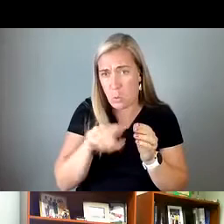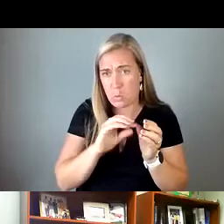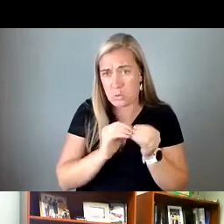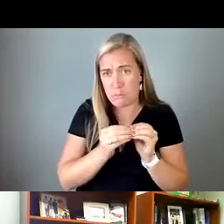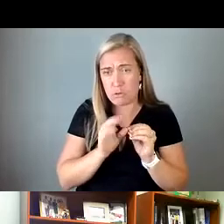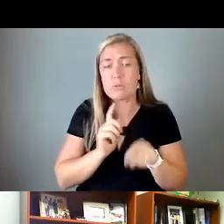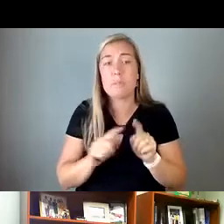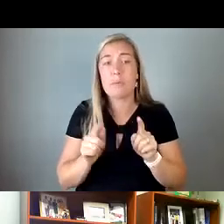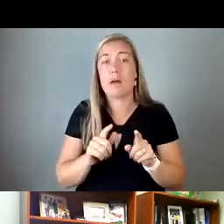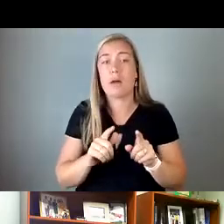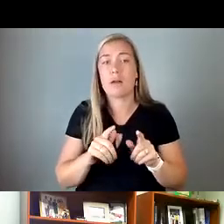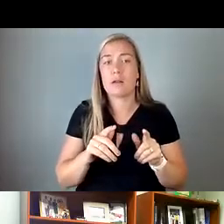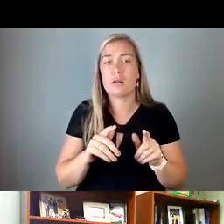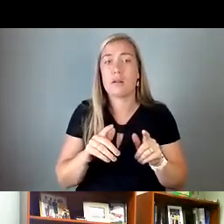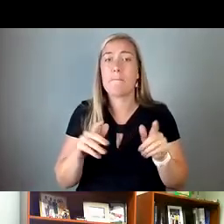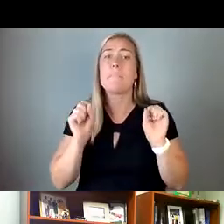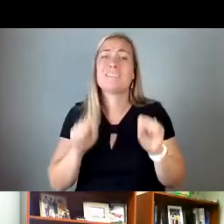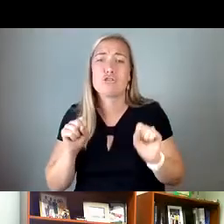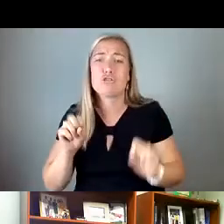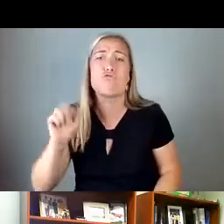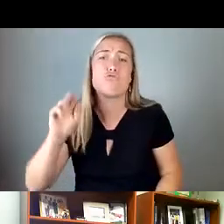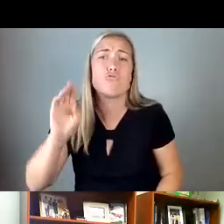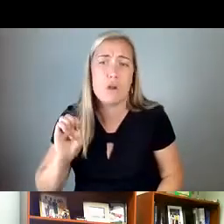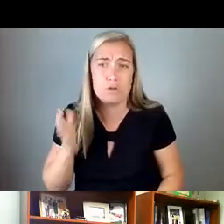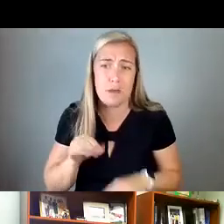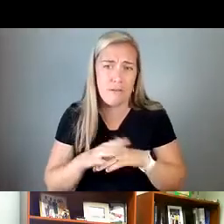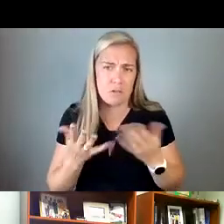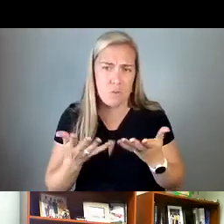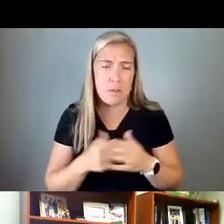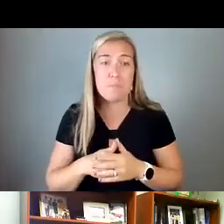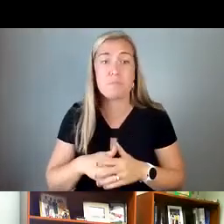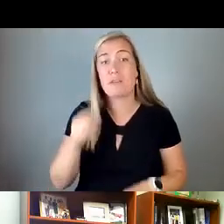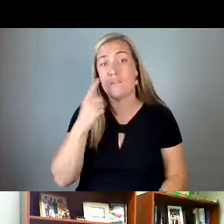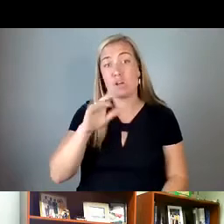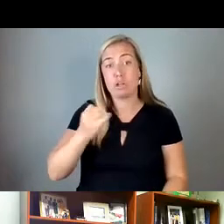are the potential rare side effects? Well with the Johnson & Johnson vaccines there have been two.